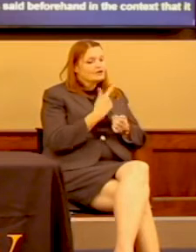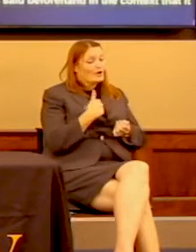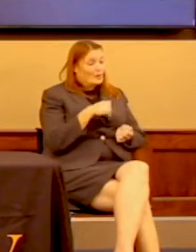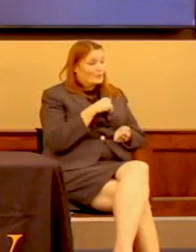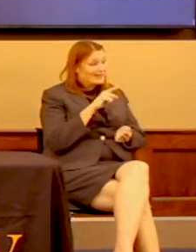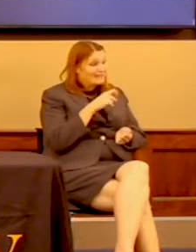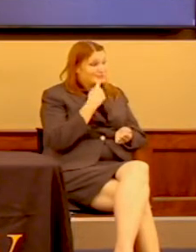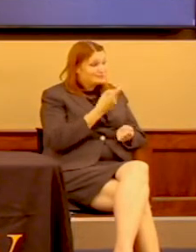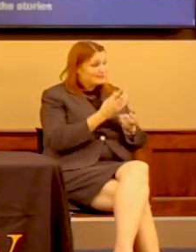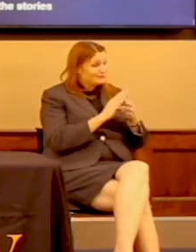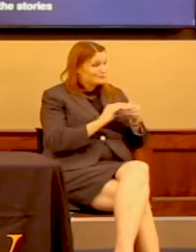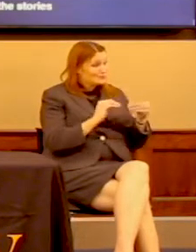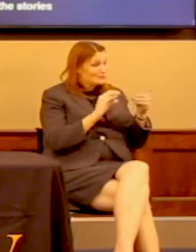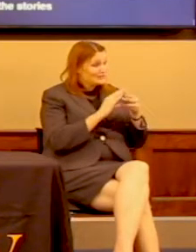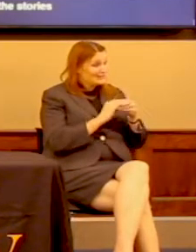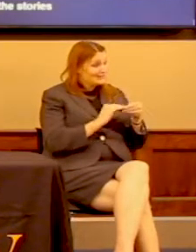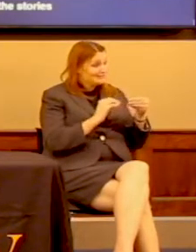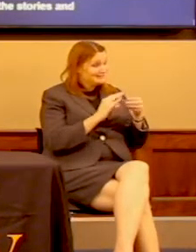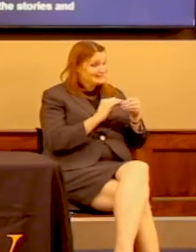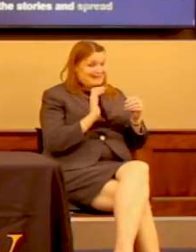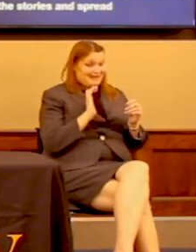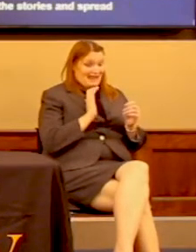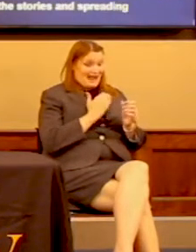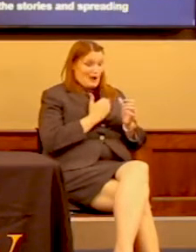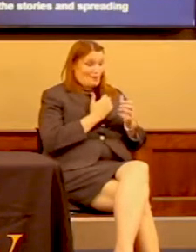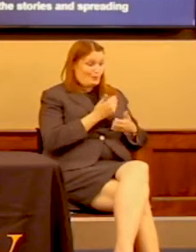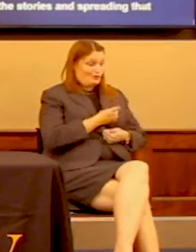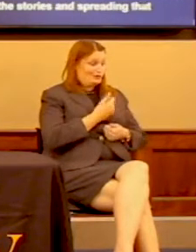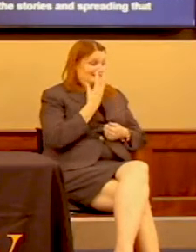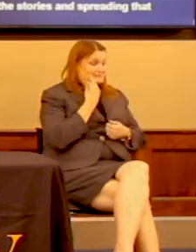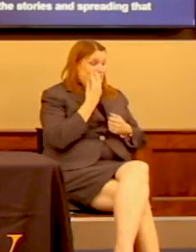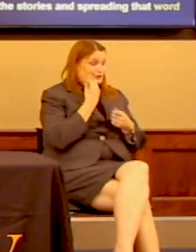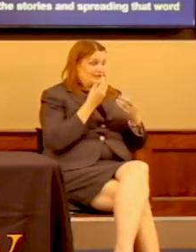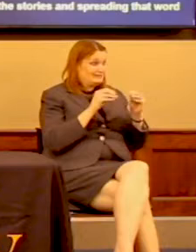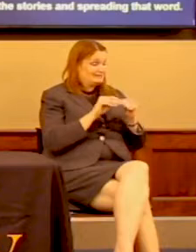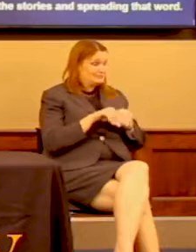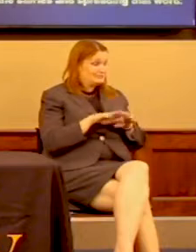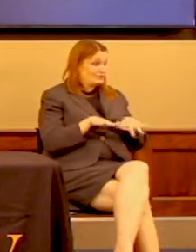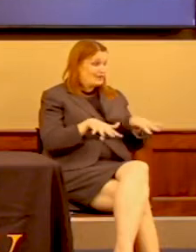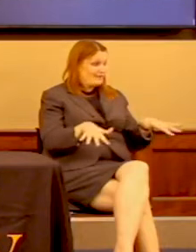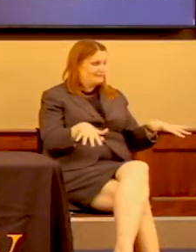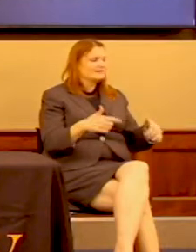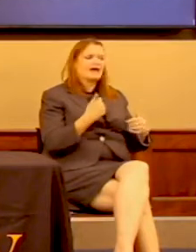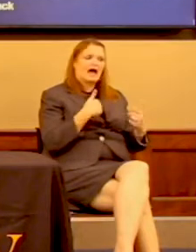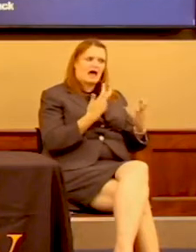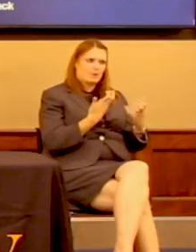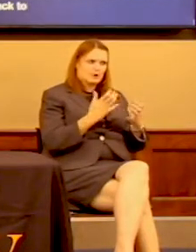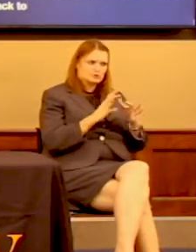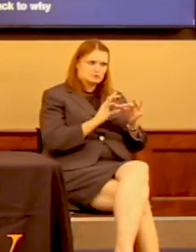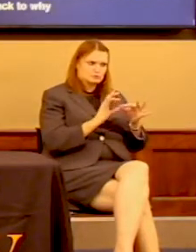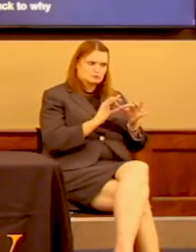spreading that word I do go back to why